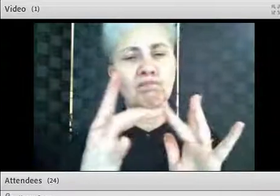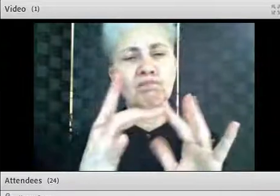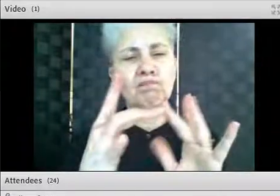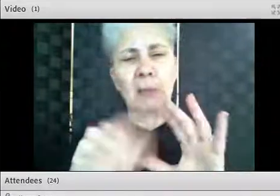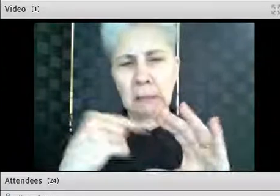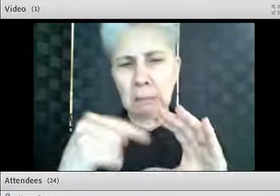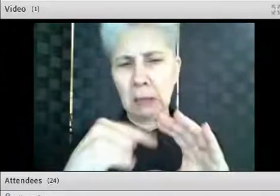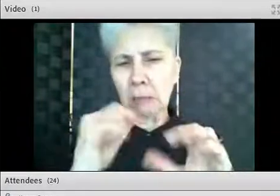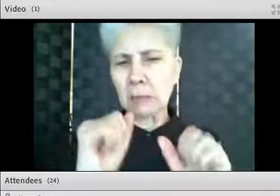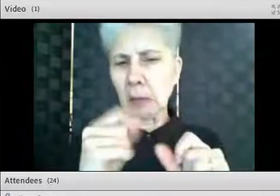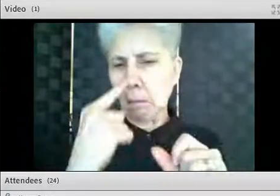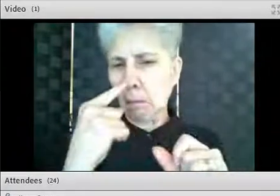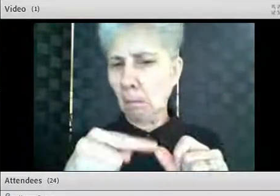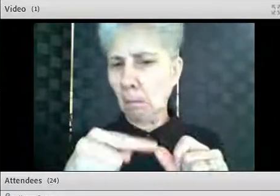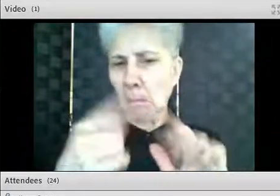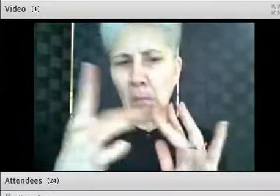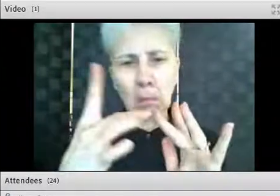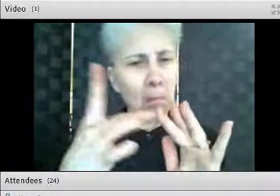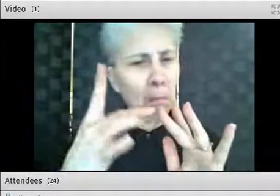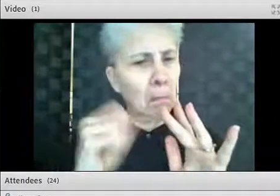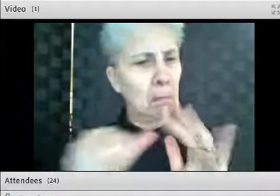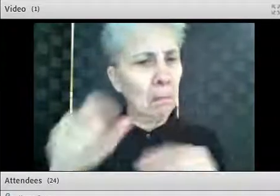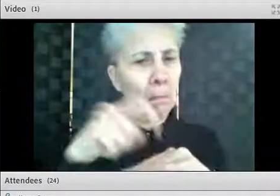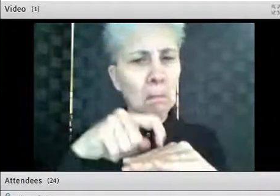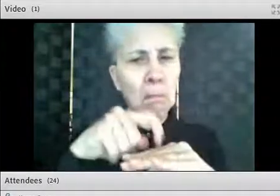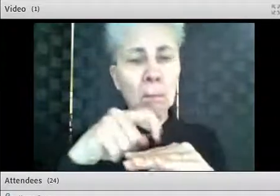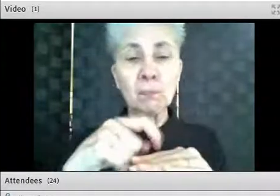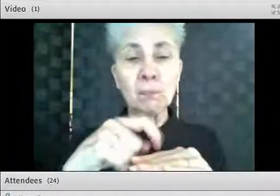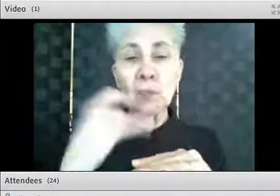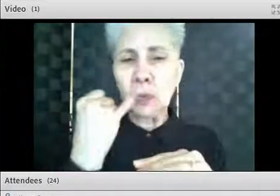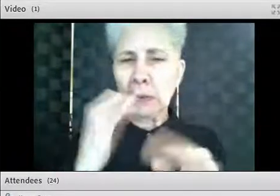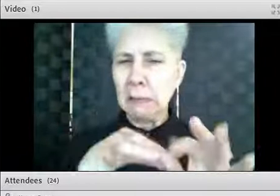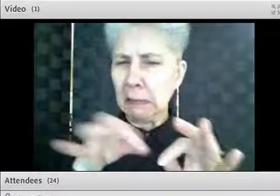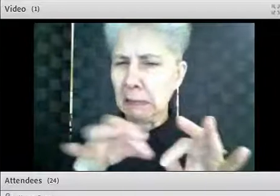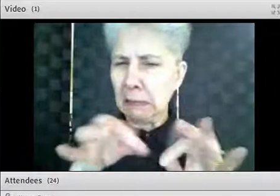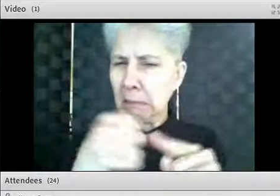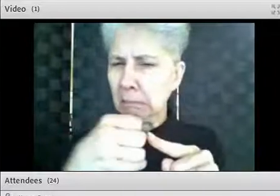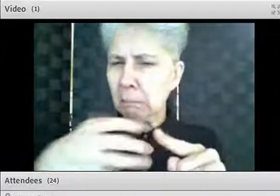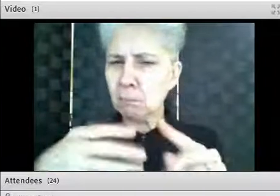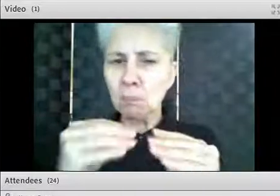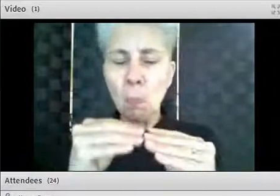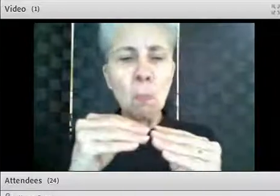I really don't mind you e-mailing me if you need any clarification on anything we talked about